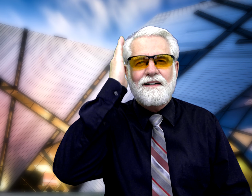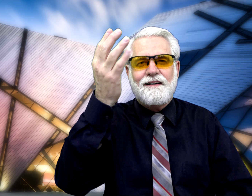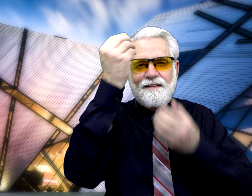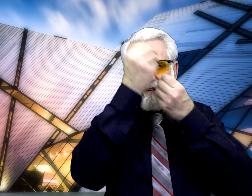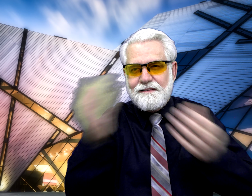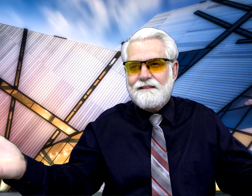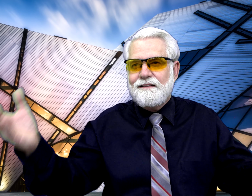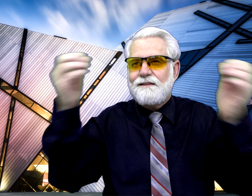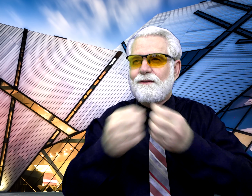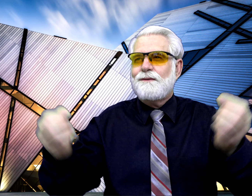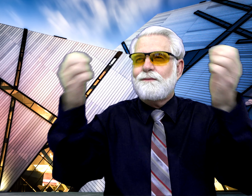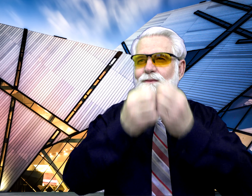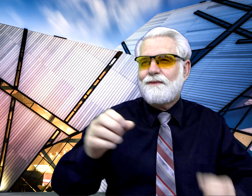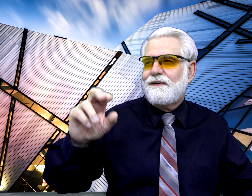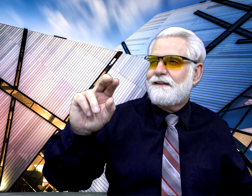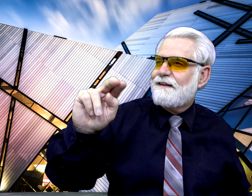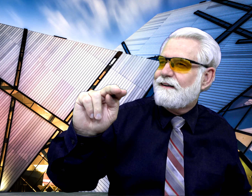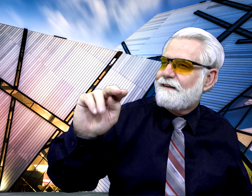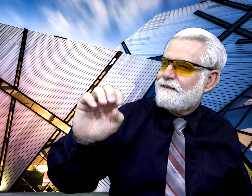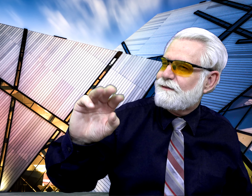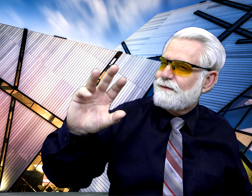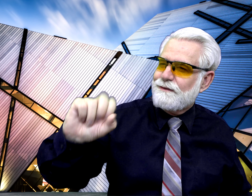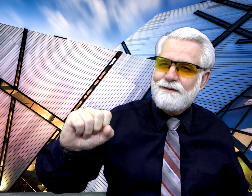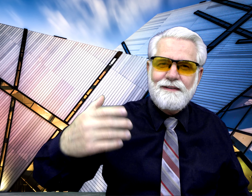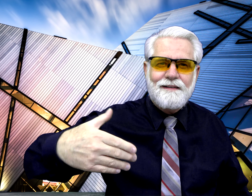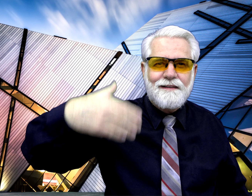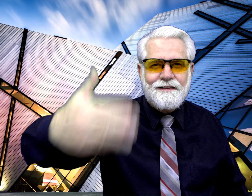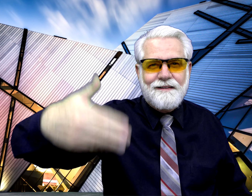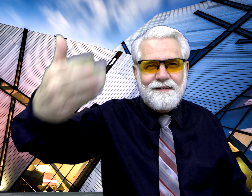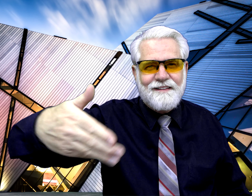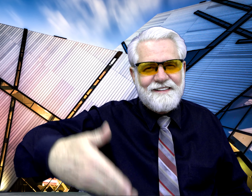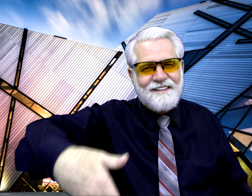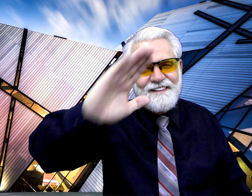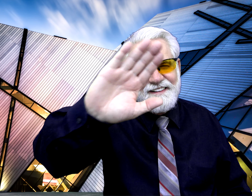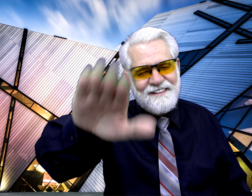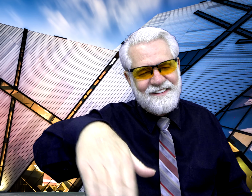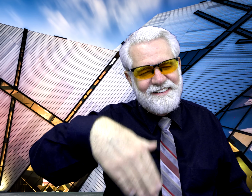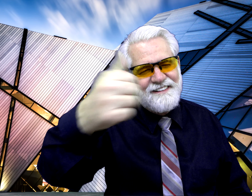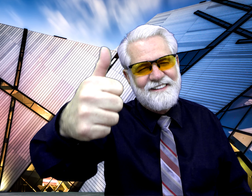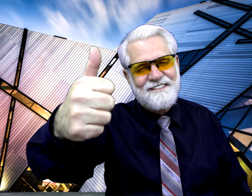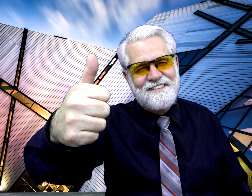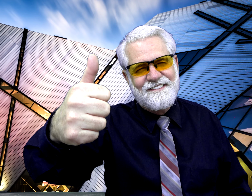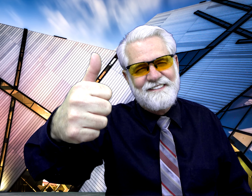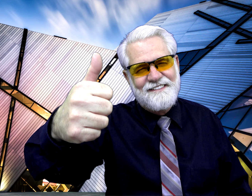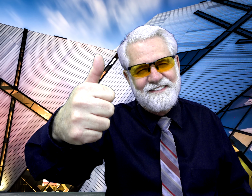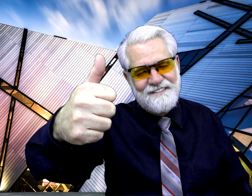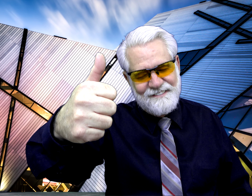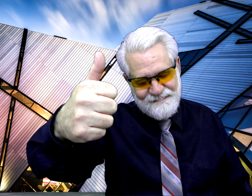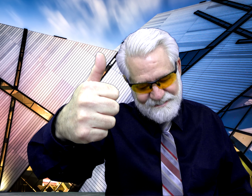I will inform you of more more news to come. Alright